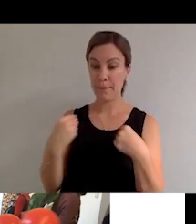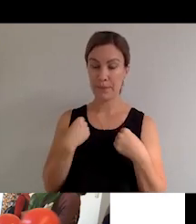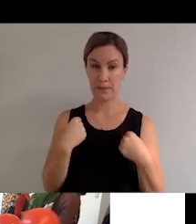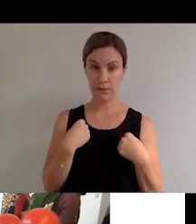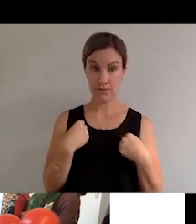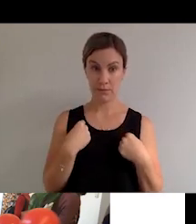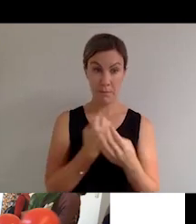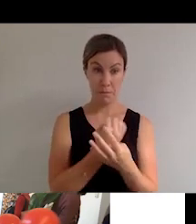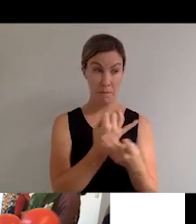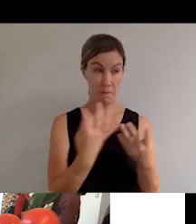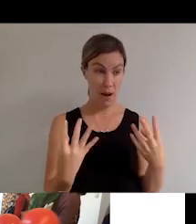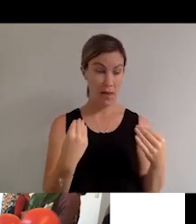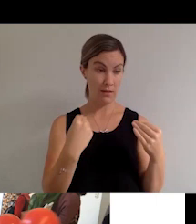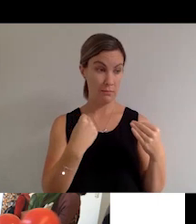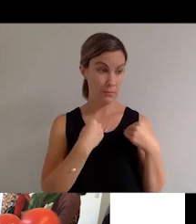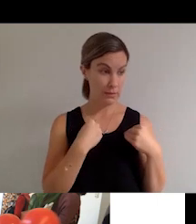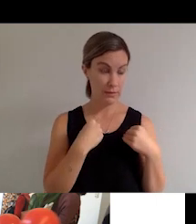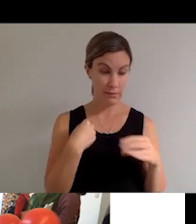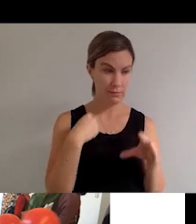projects, if I wasn't putting money into some of those accounts, the